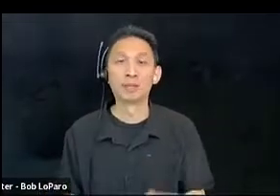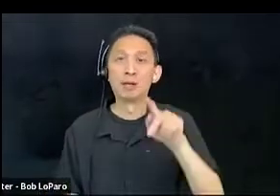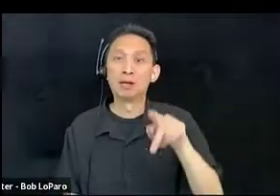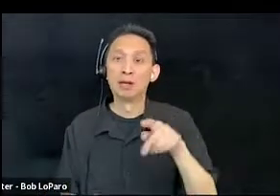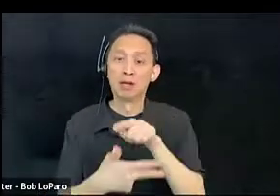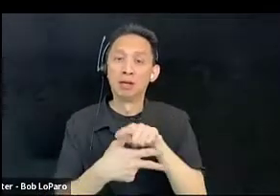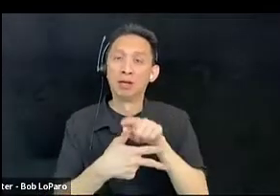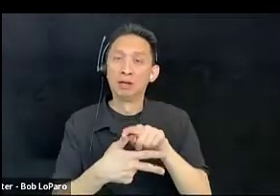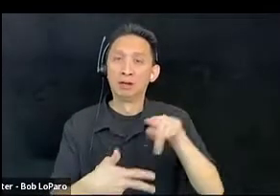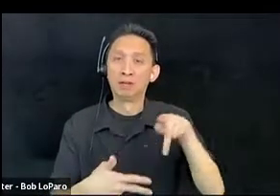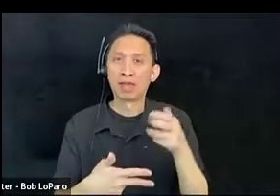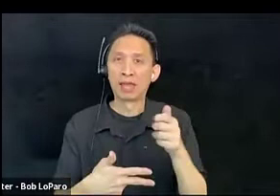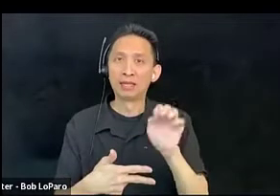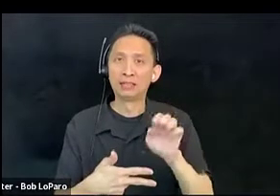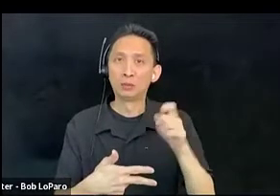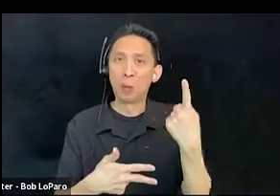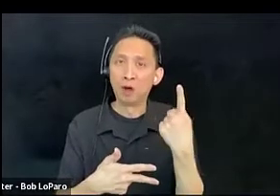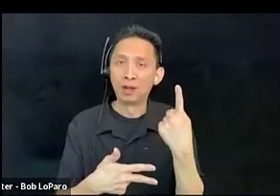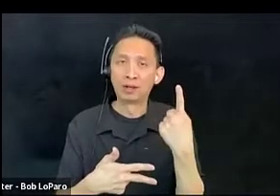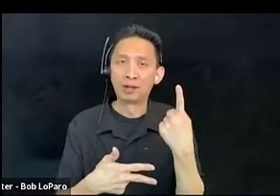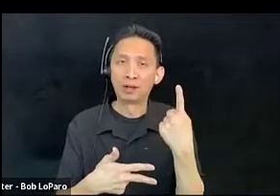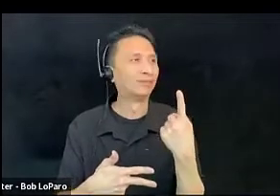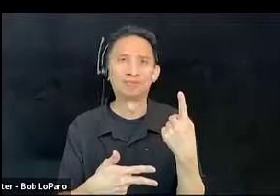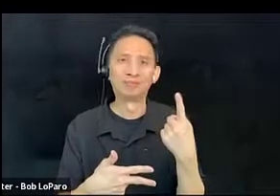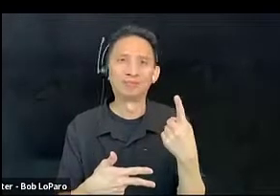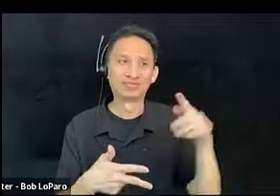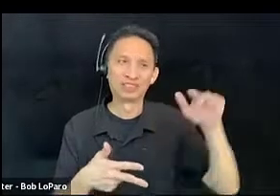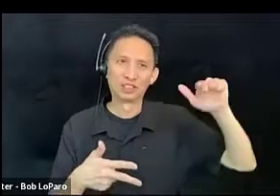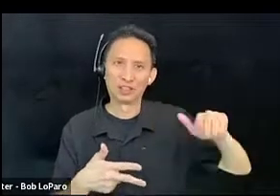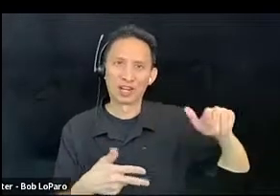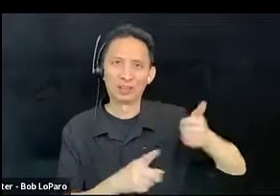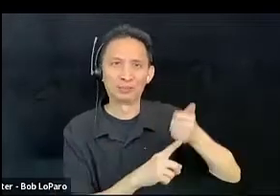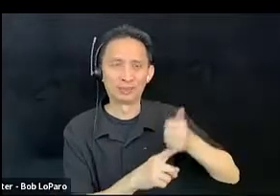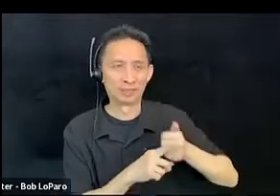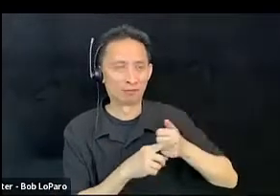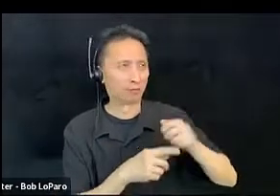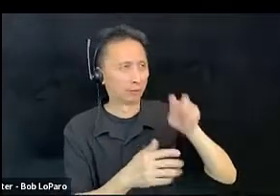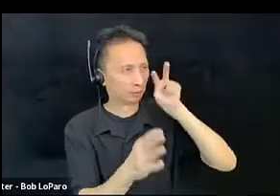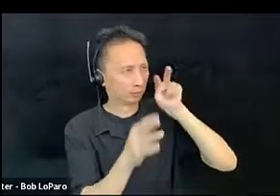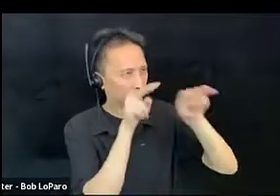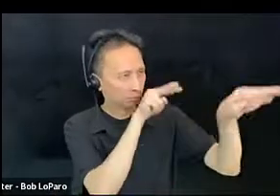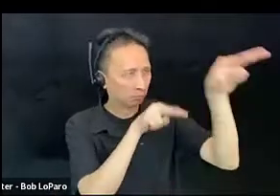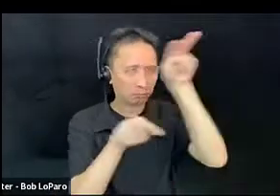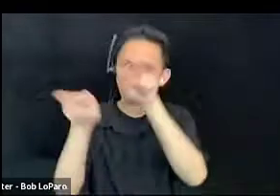there's just no way that the child is processing 2D, looking is a goal in itself.